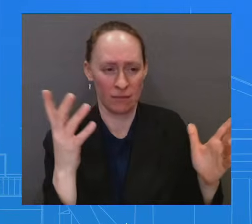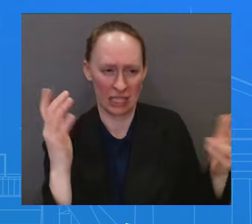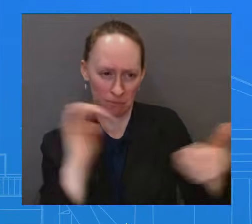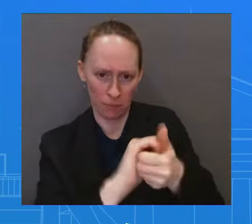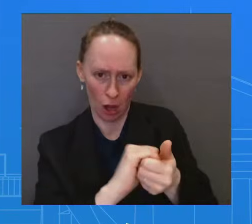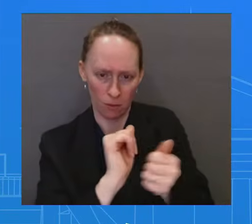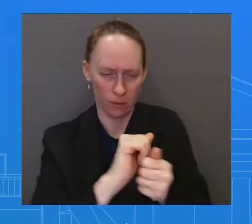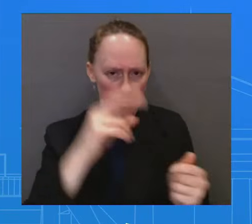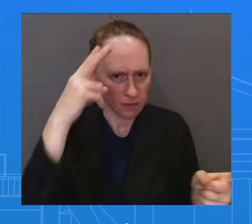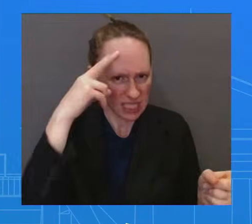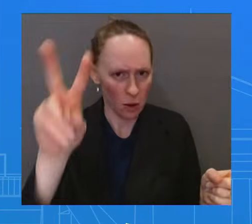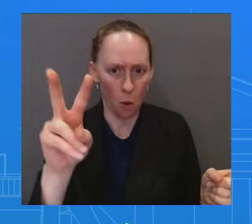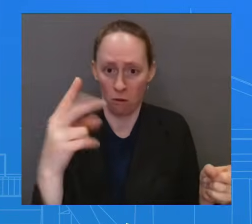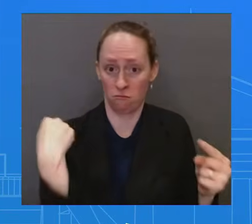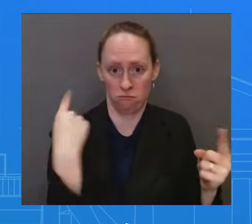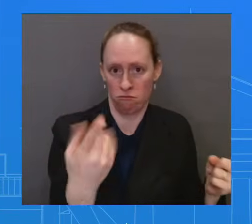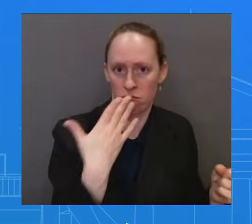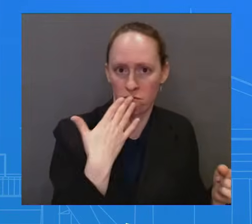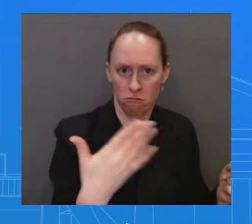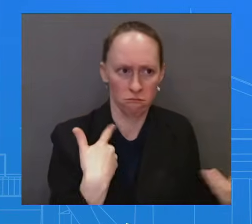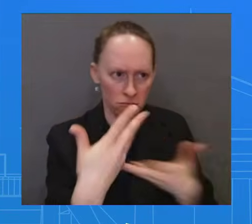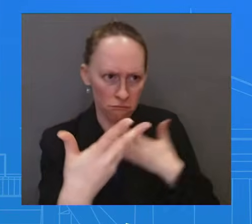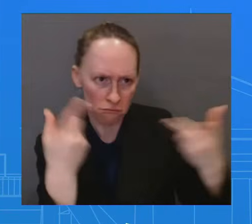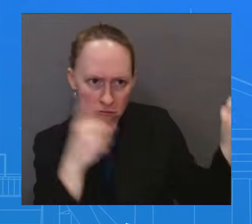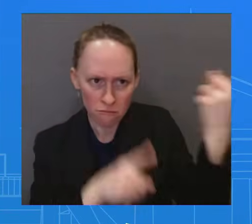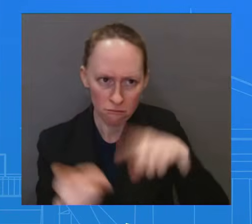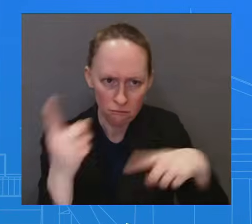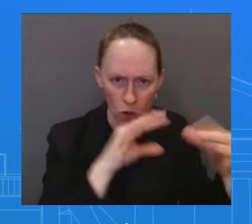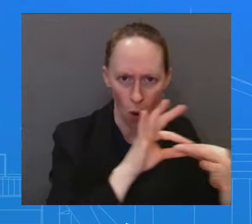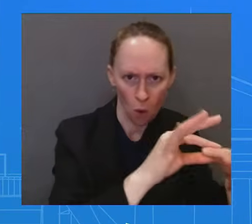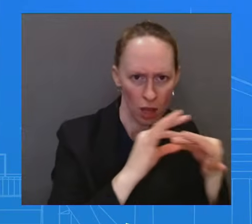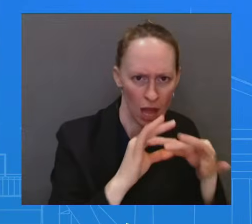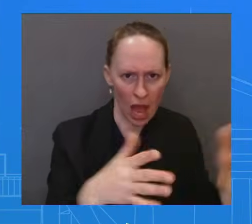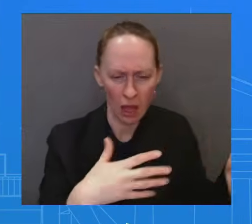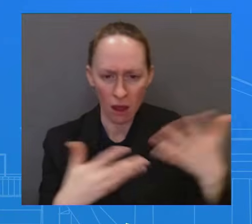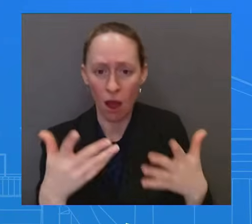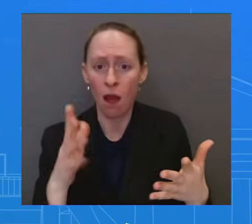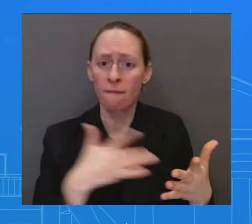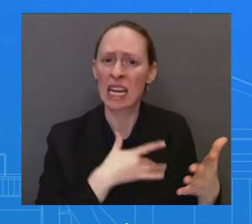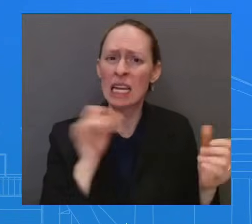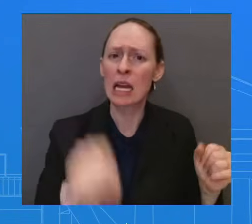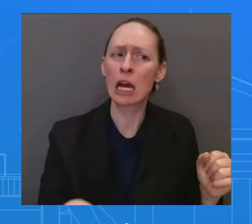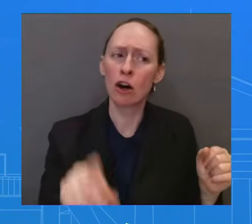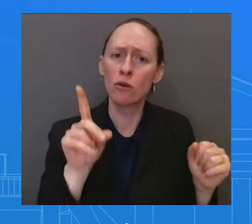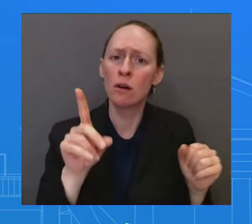given the record levels of migrants that we're seeing come a- -- come across. Ms. Jean-Pierre: Go ahead, Ed. The Press: And -- sorry, when it comes to --